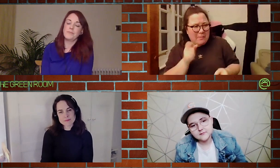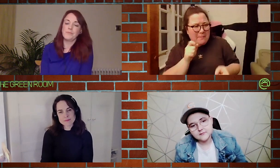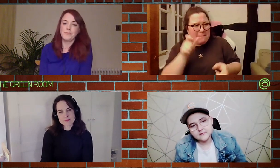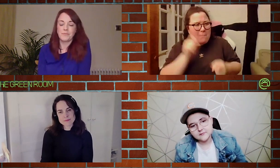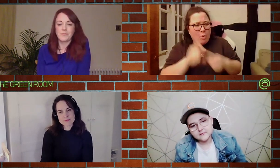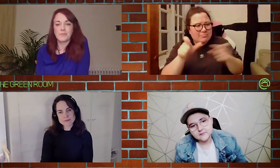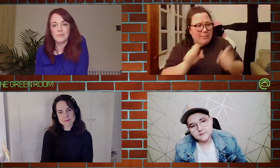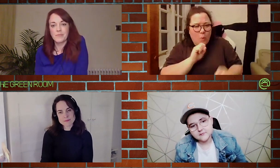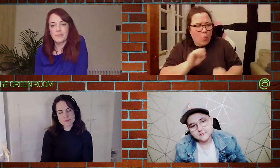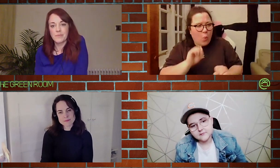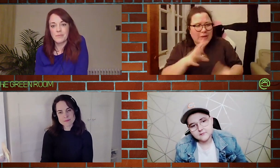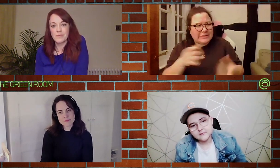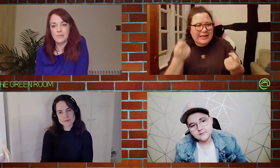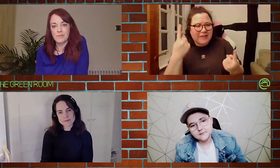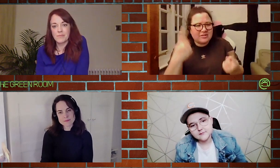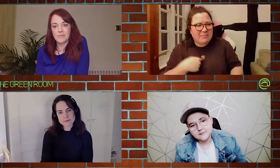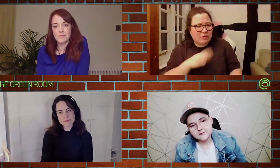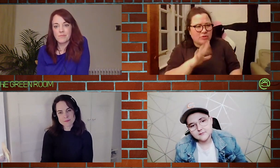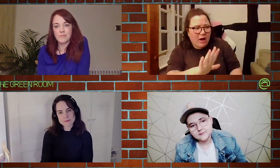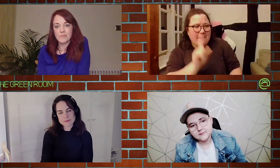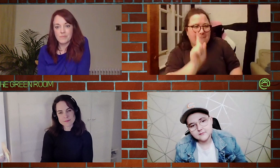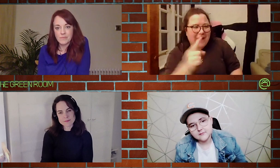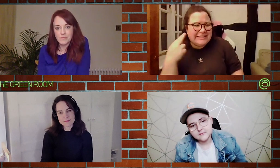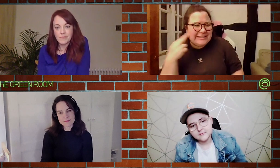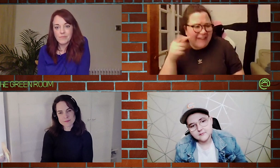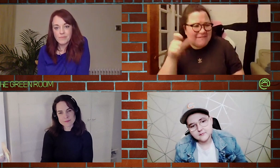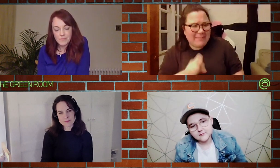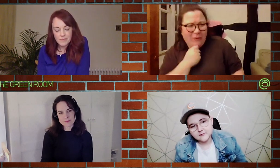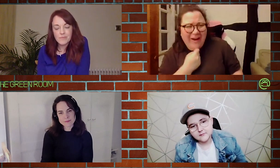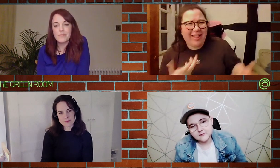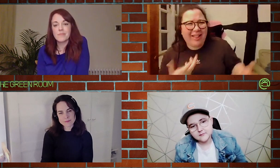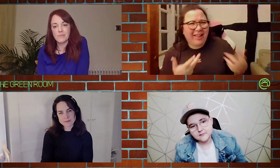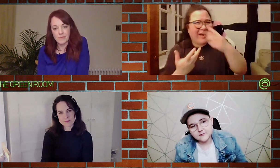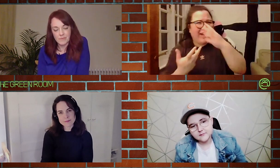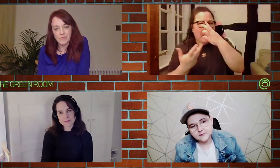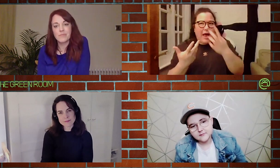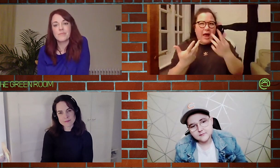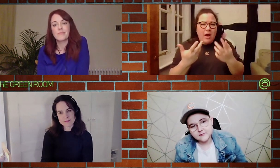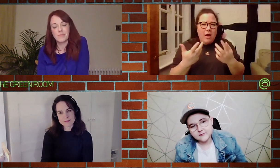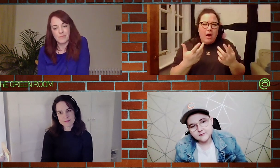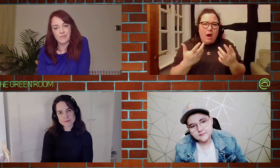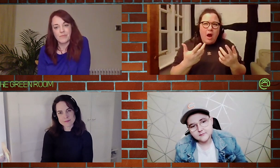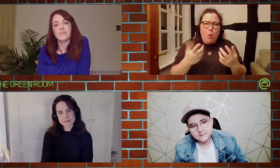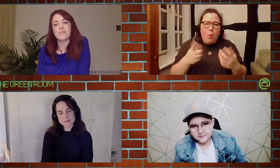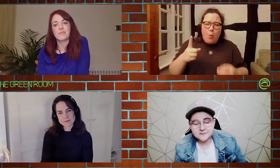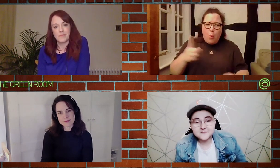might say why have you included that? Most people might not understand that reference, but deaf people will,